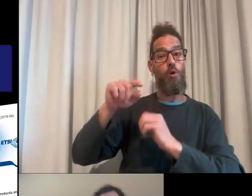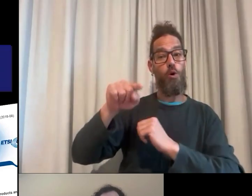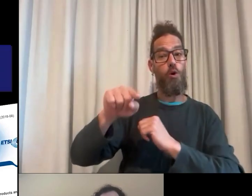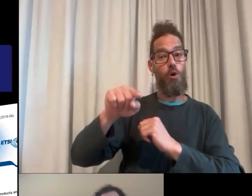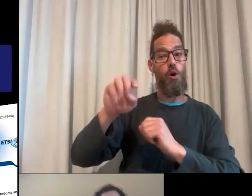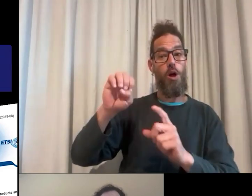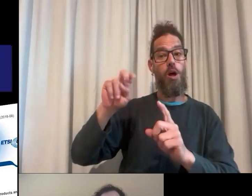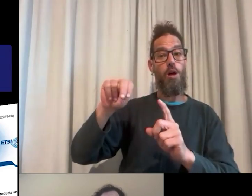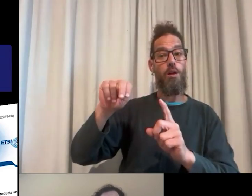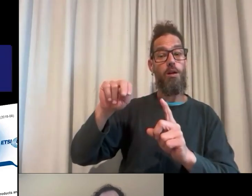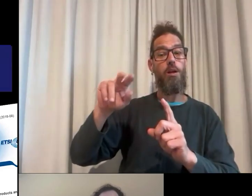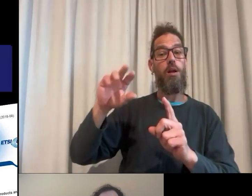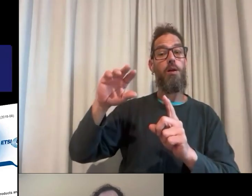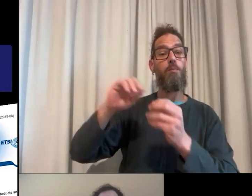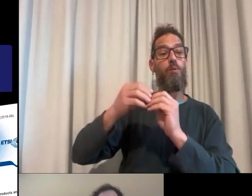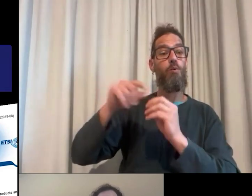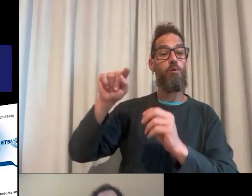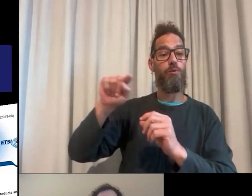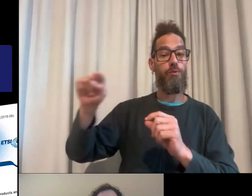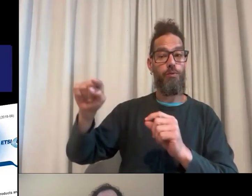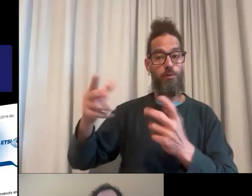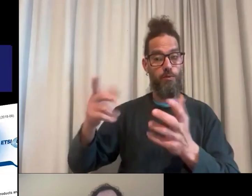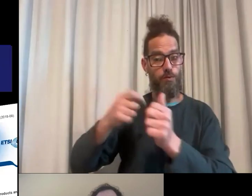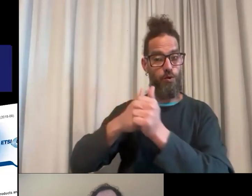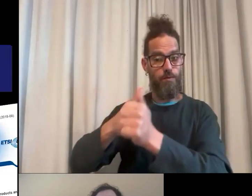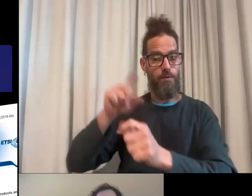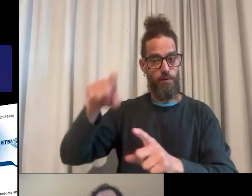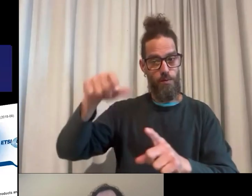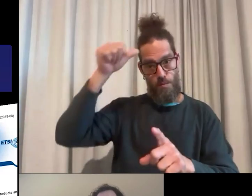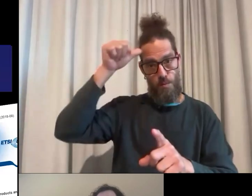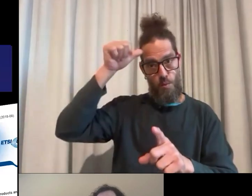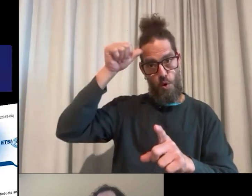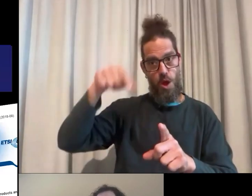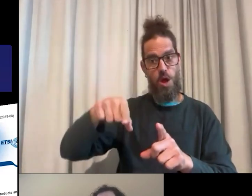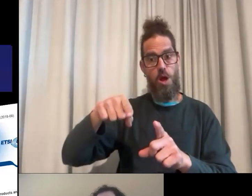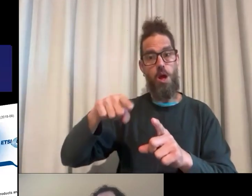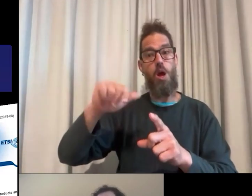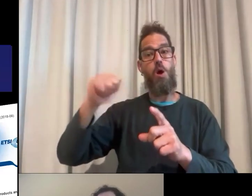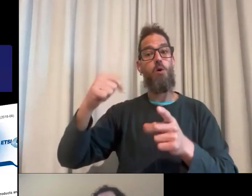I mean, it's already drafted and it's going to be adopted sometime later in 2026 by the EU.